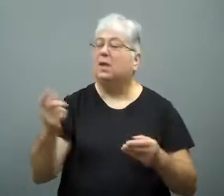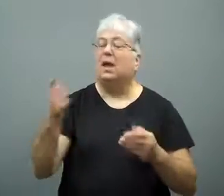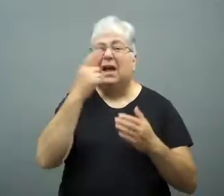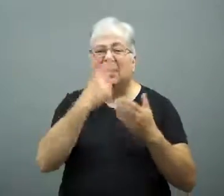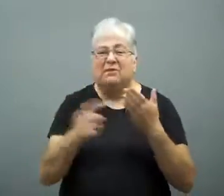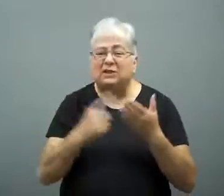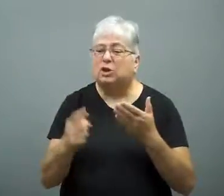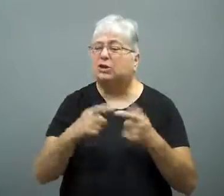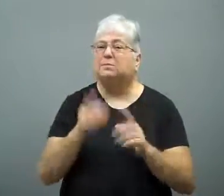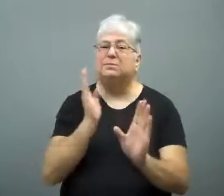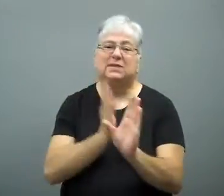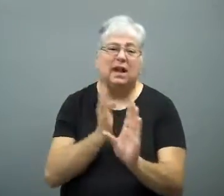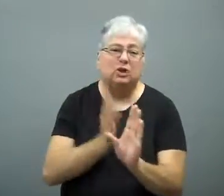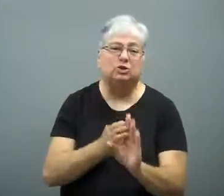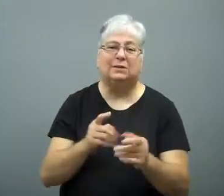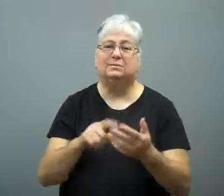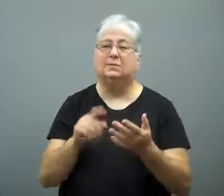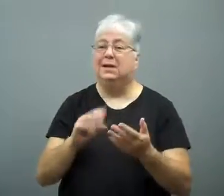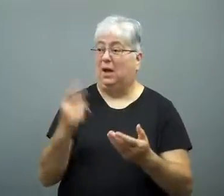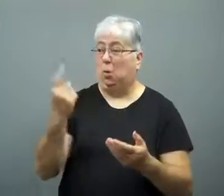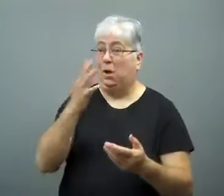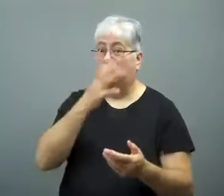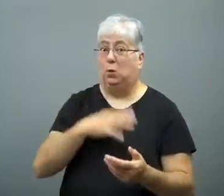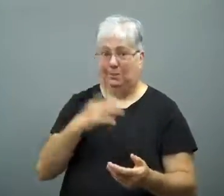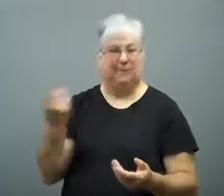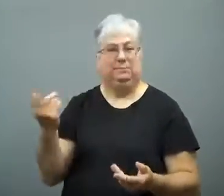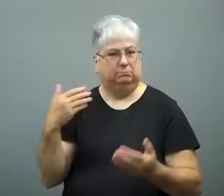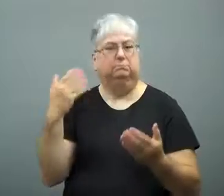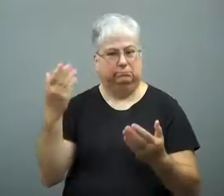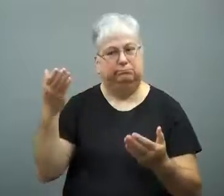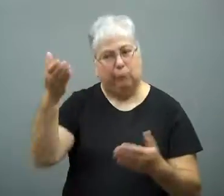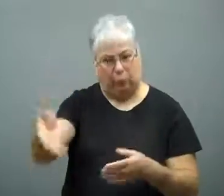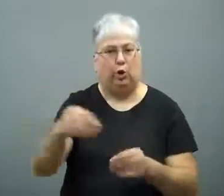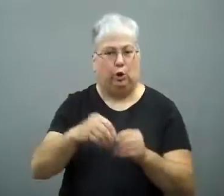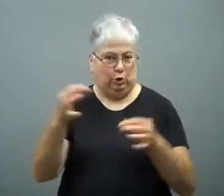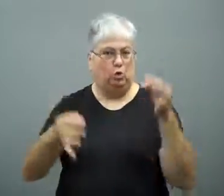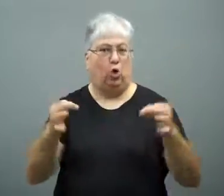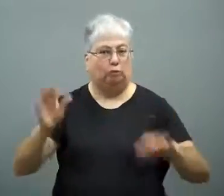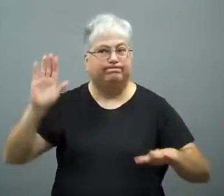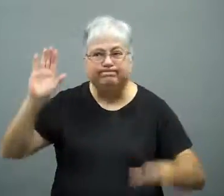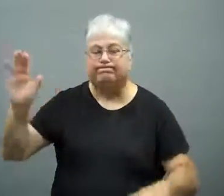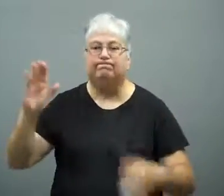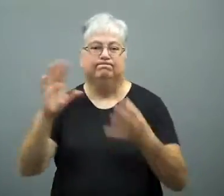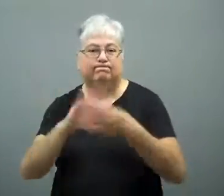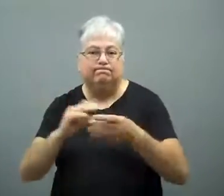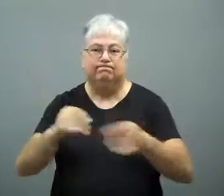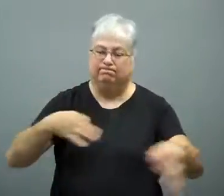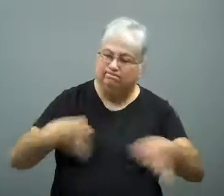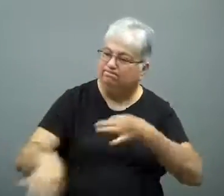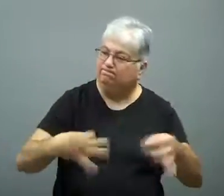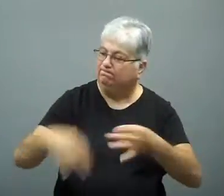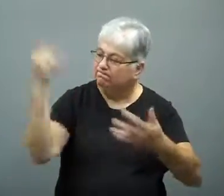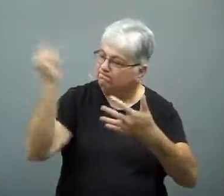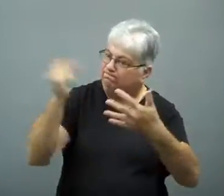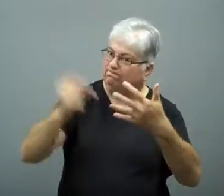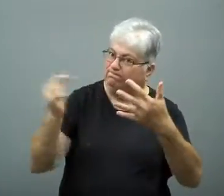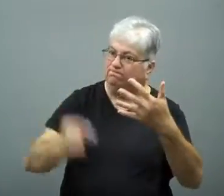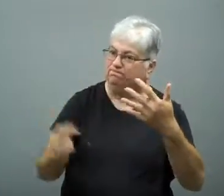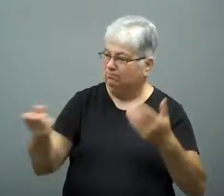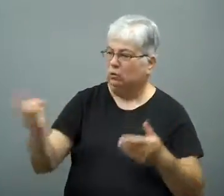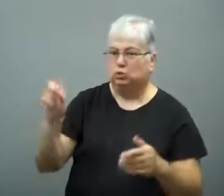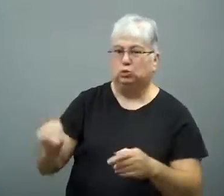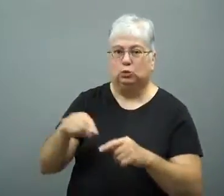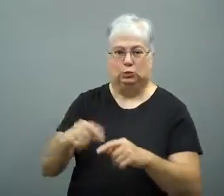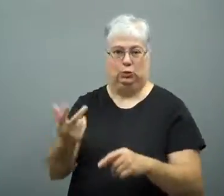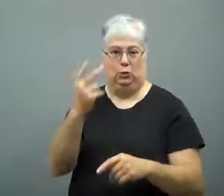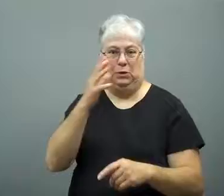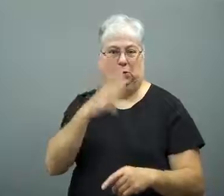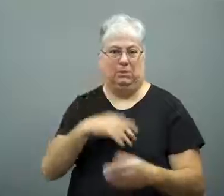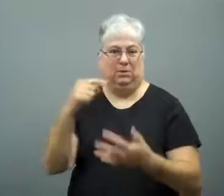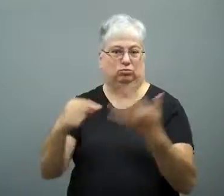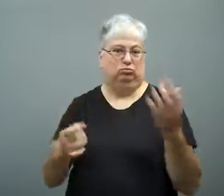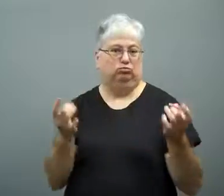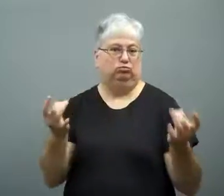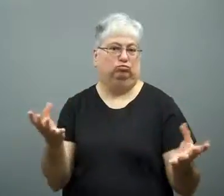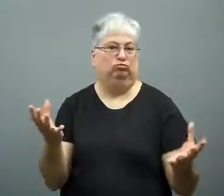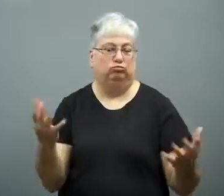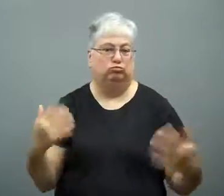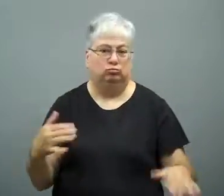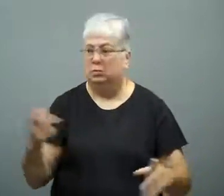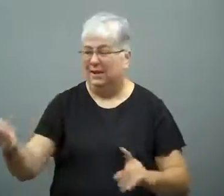Investigators, psychologists, and one of the women were there to testify